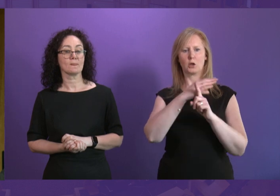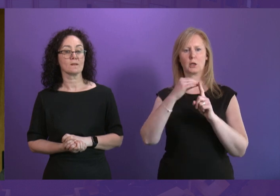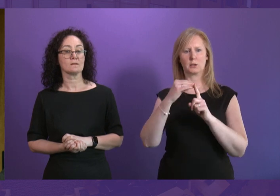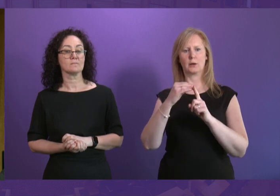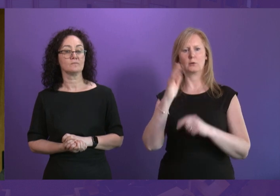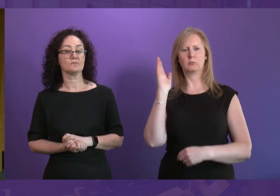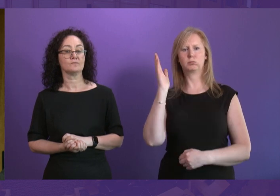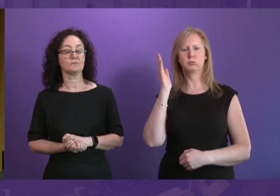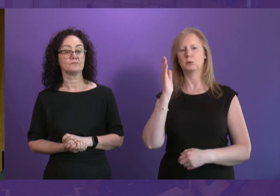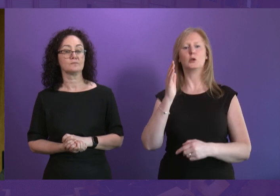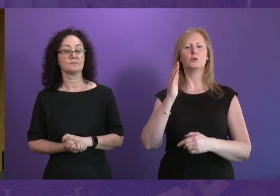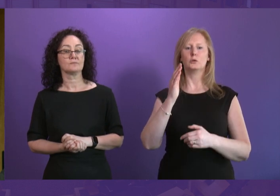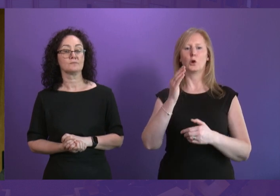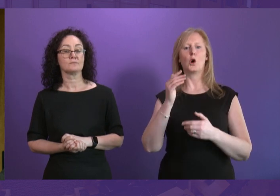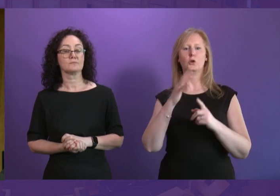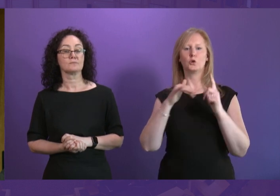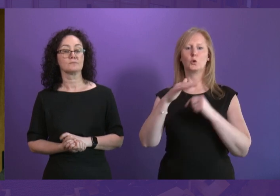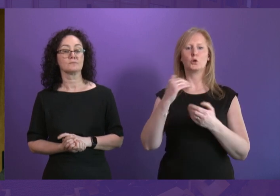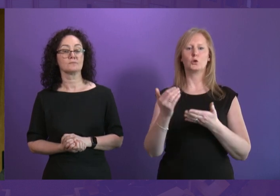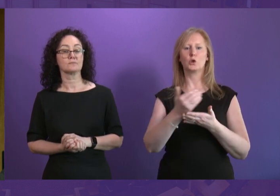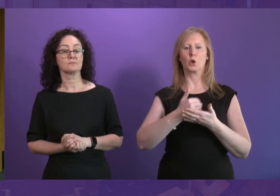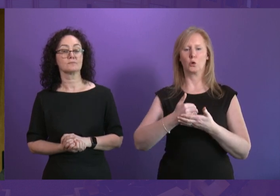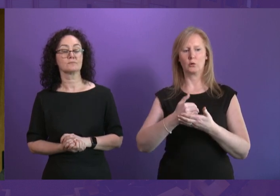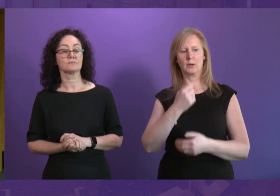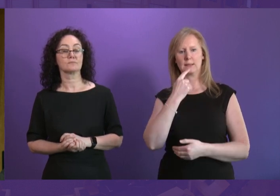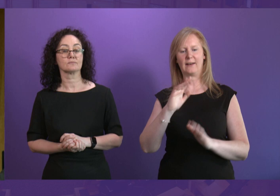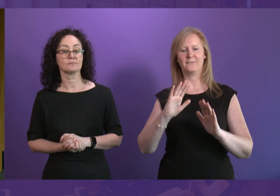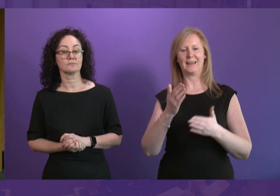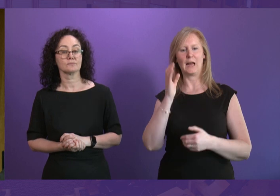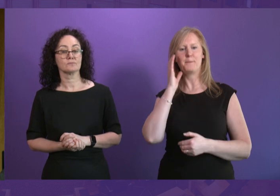security stated this morning that there is no such thing as the bedroom tax.